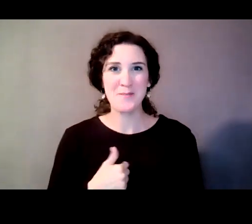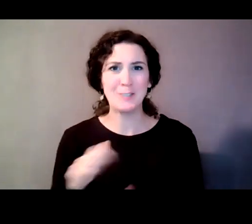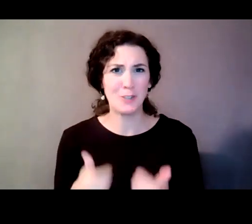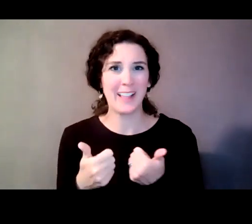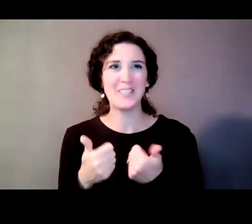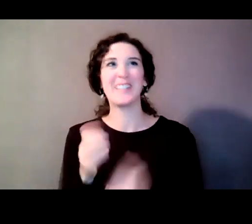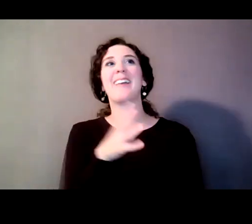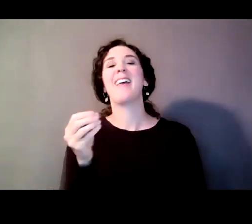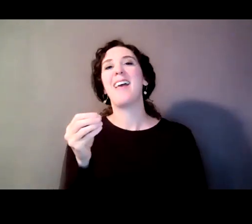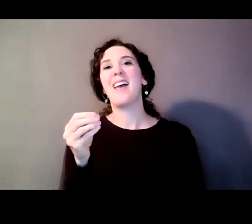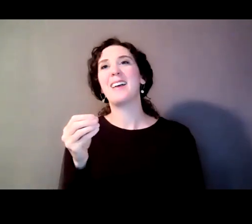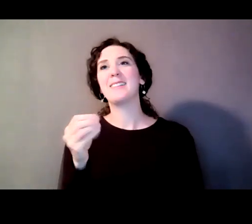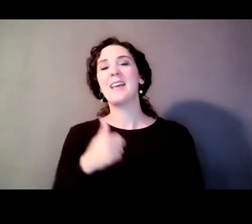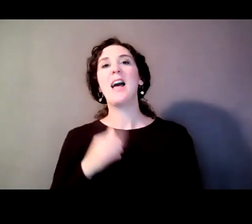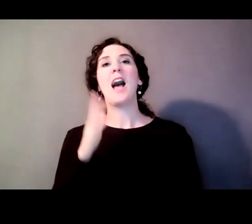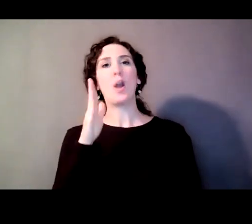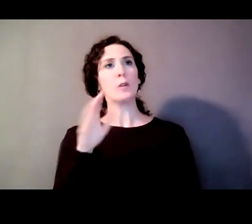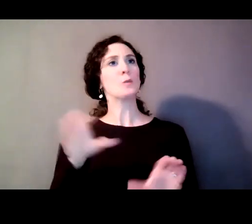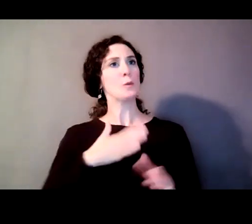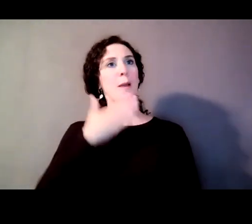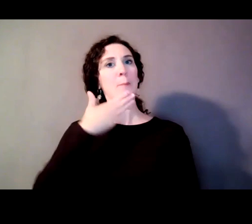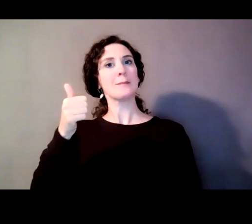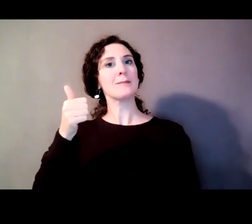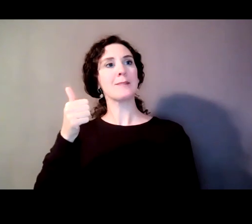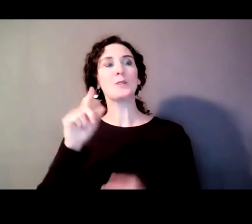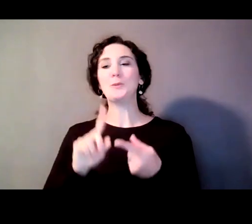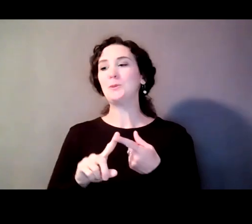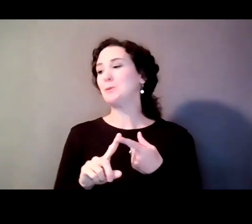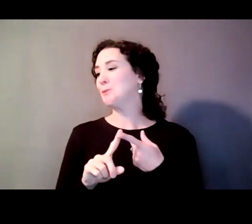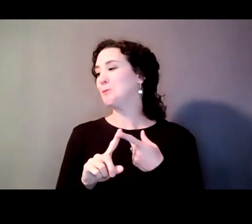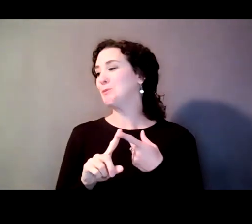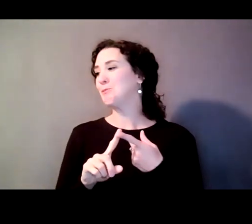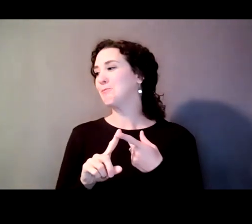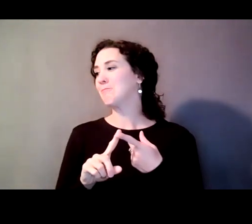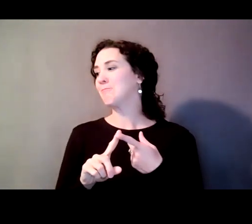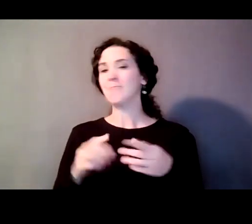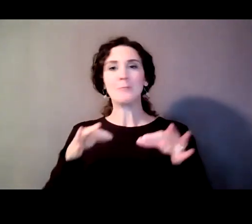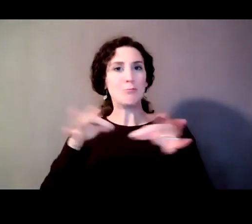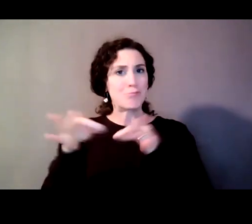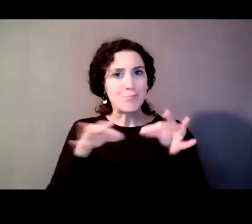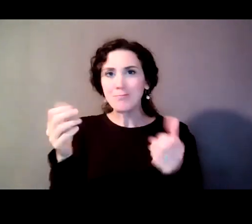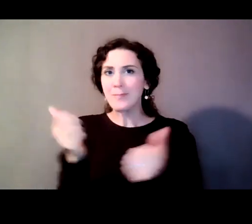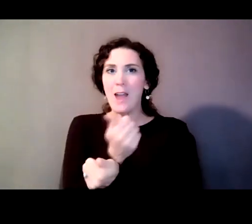And I'm going to do my best to say what I would like to say and to share what I would